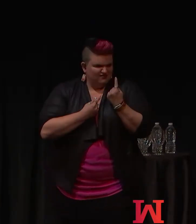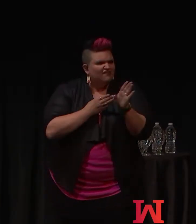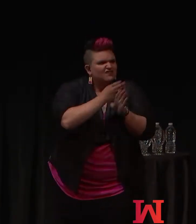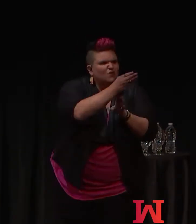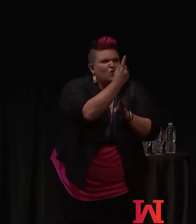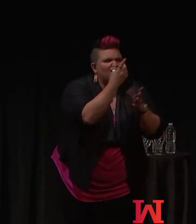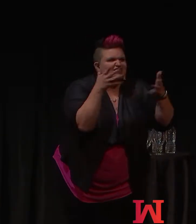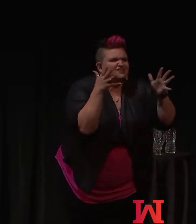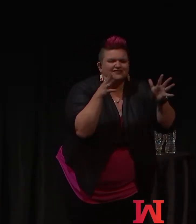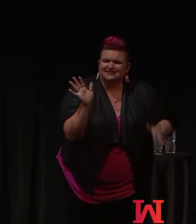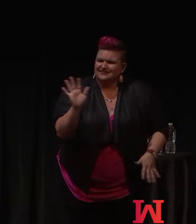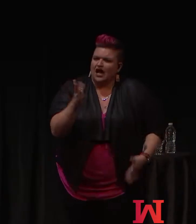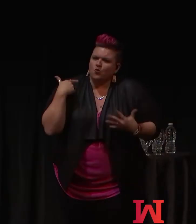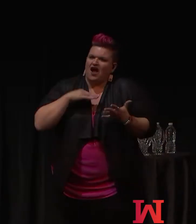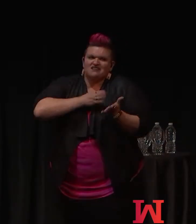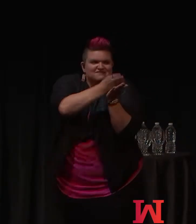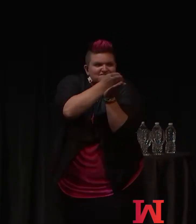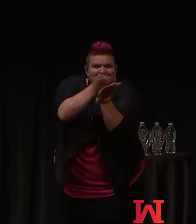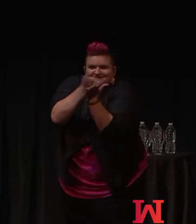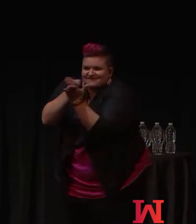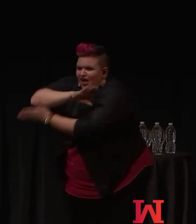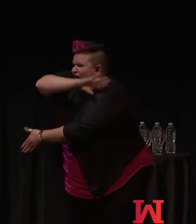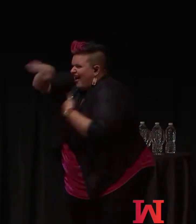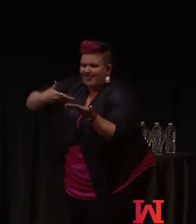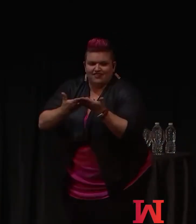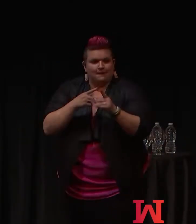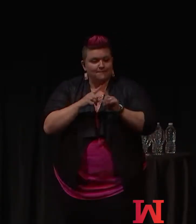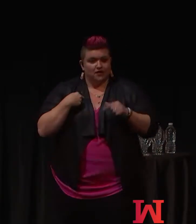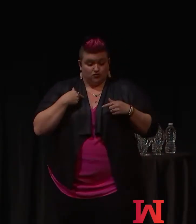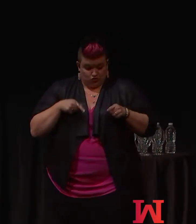I wanted to do it all but in the pursuit of greatness,